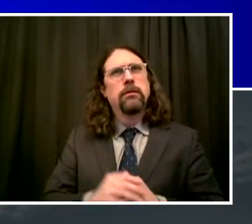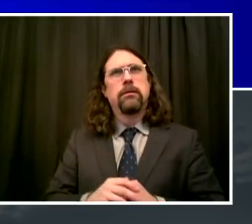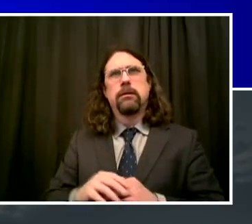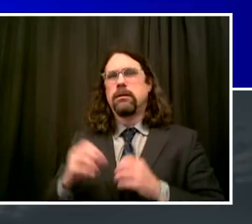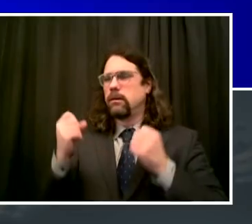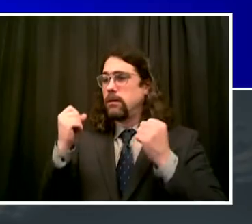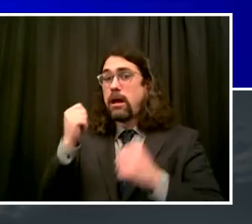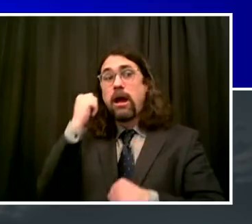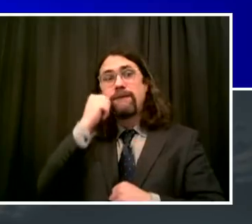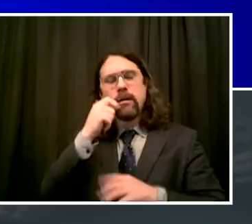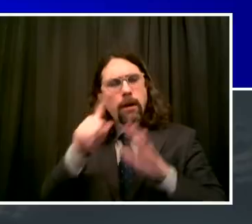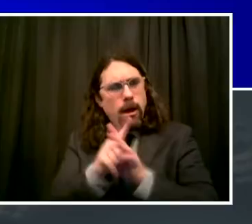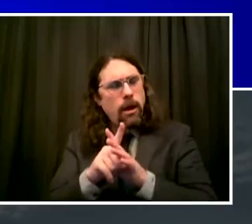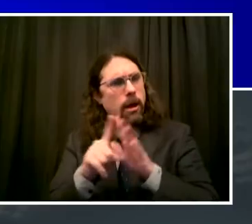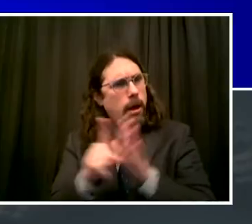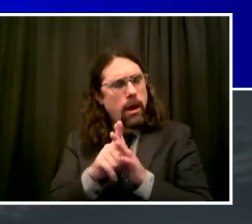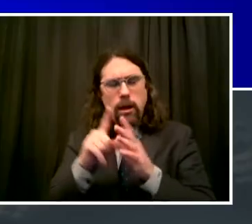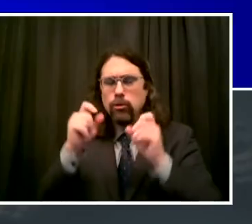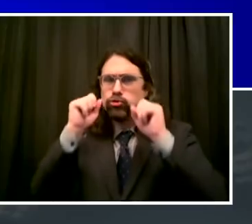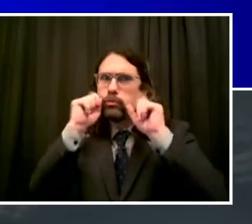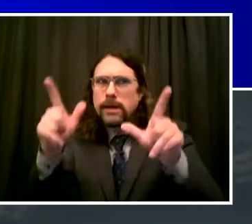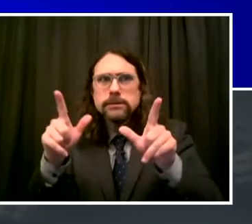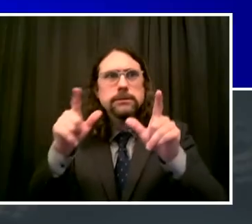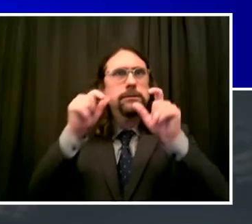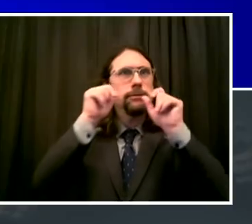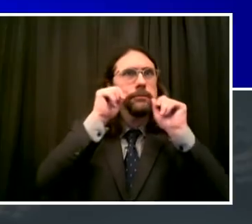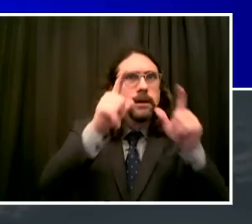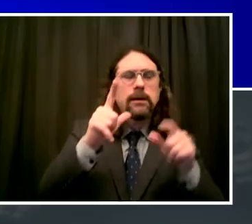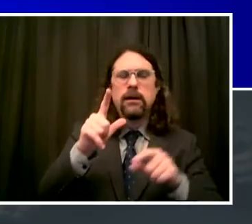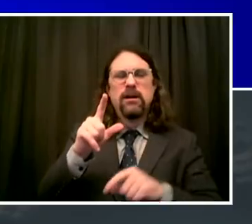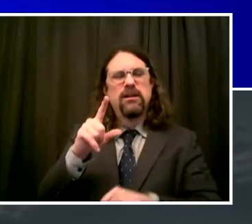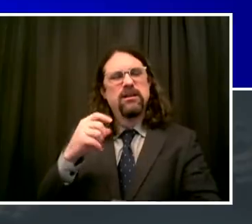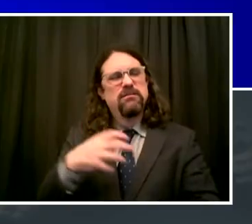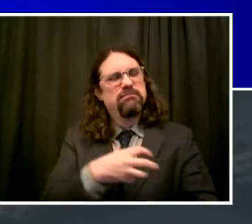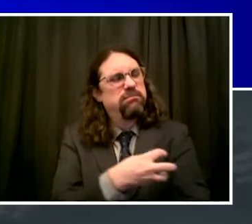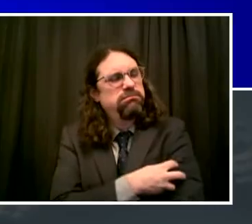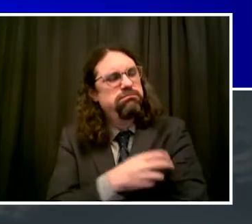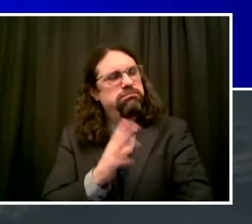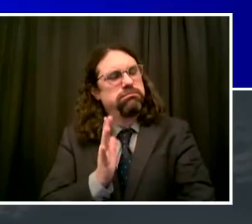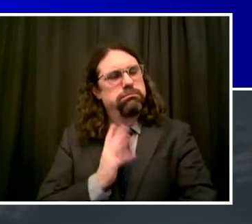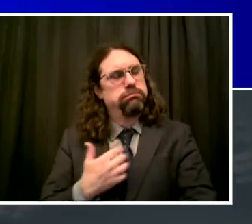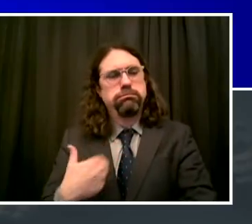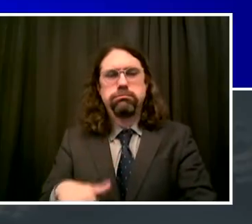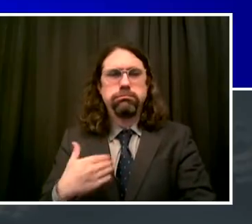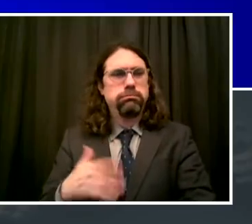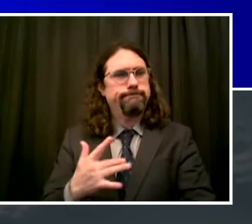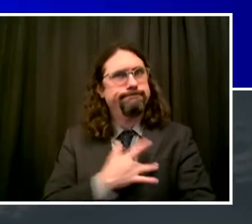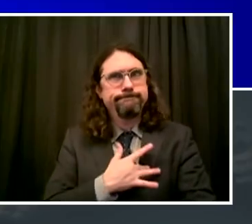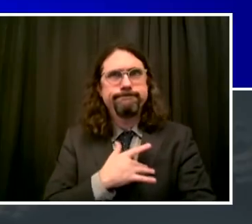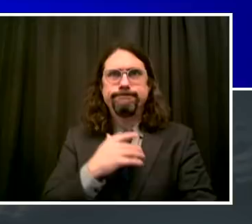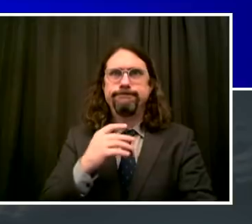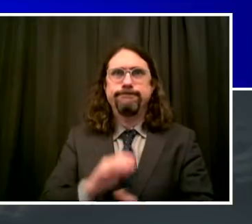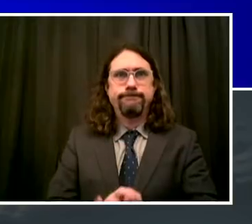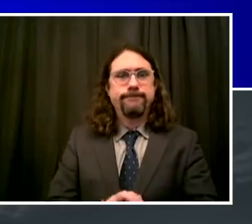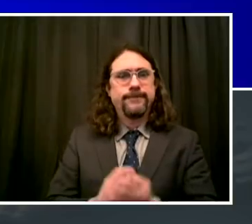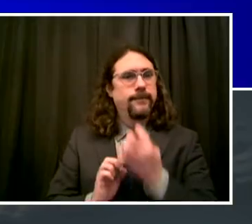CONSISTENT SOMETHG INREALLY GROUND BREAKING ISAP HPENING HERE. SOMETHING VERY